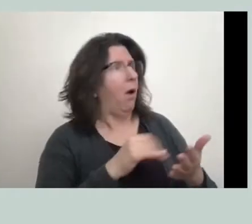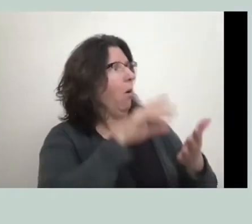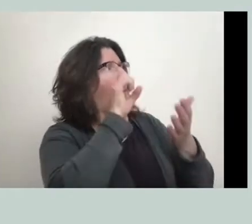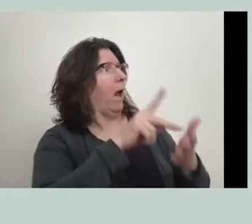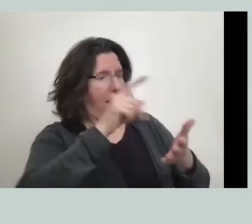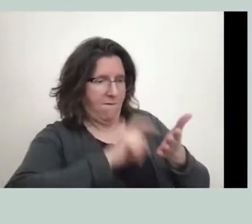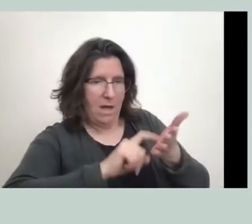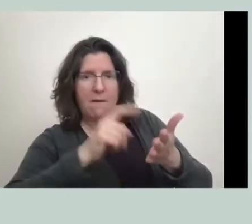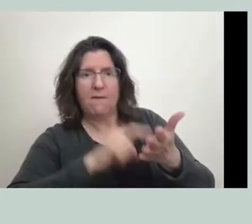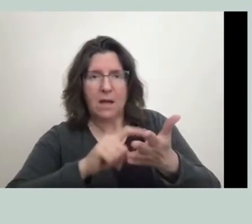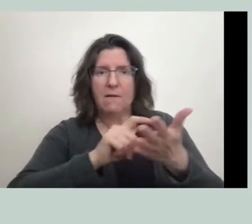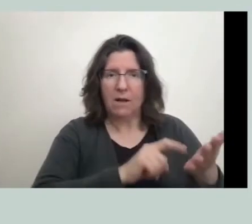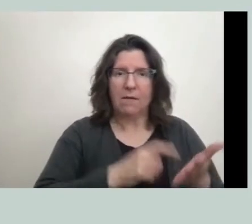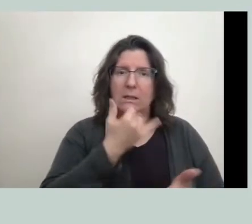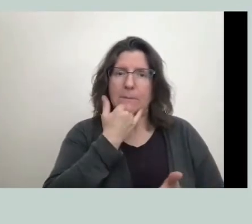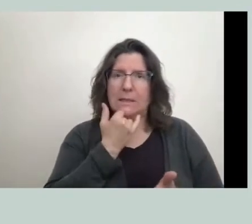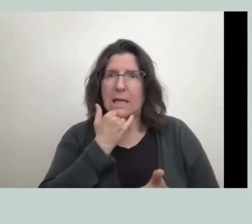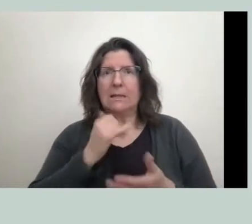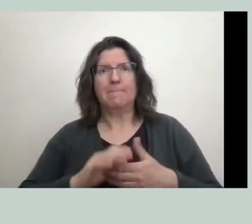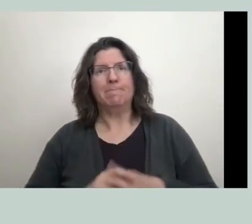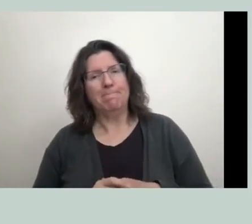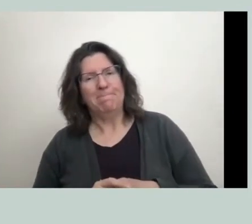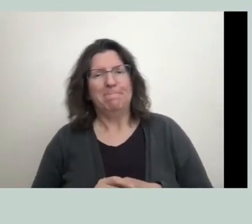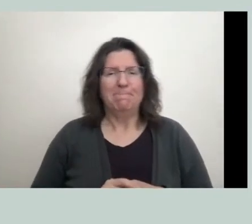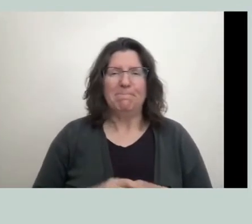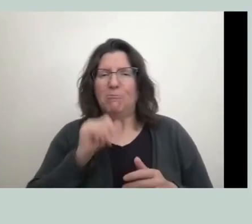And so they're constantly looking at repairing their mistakes.